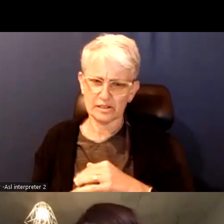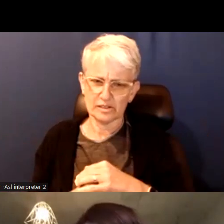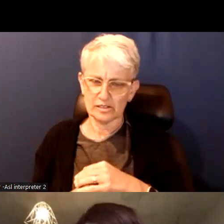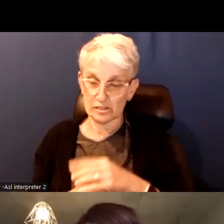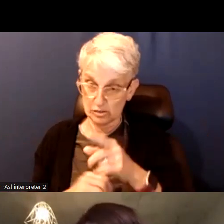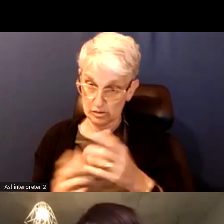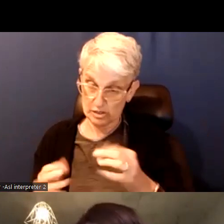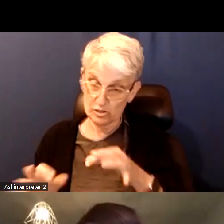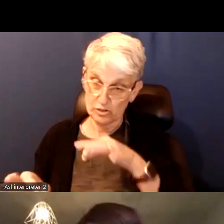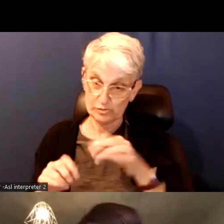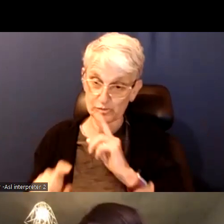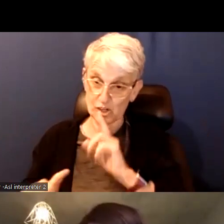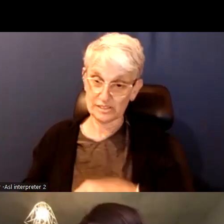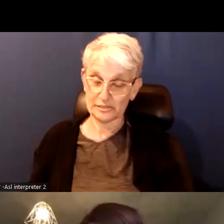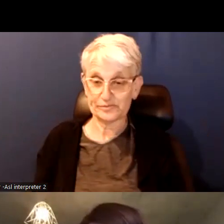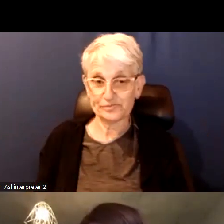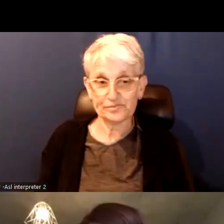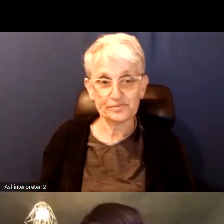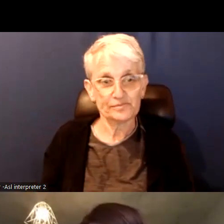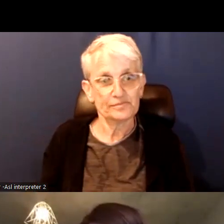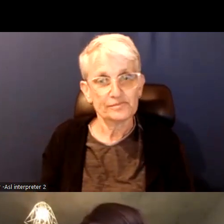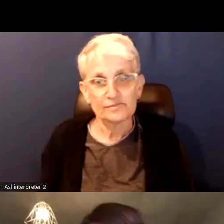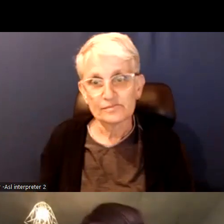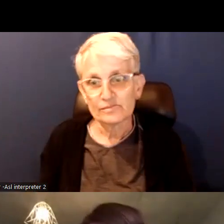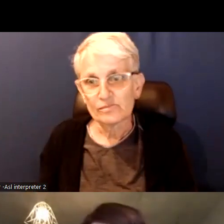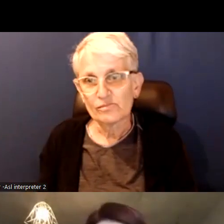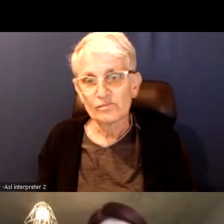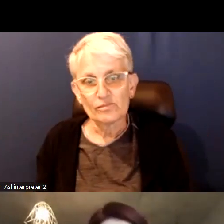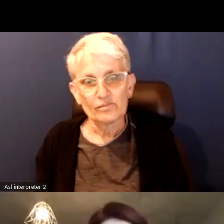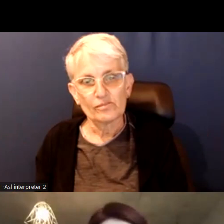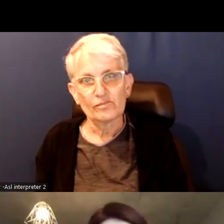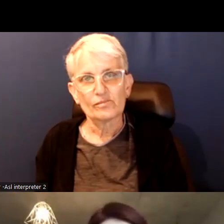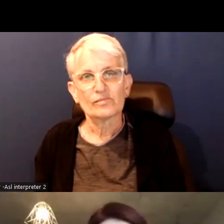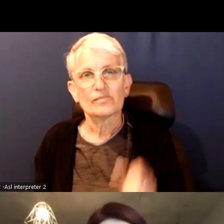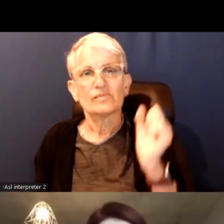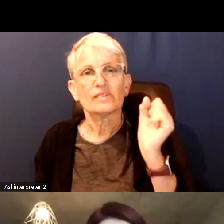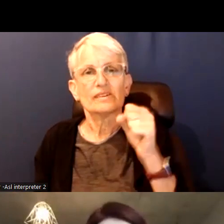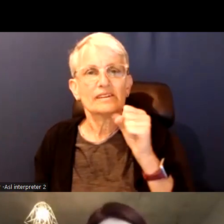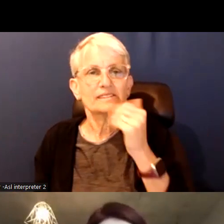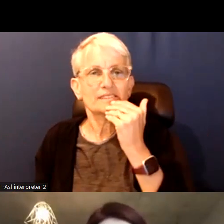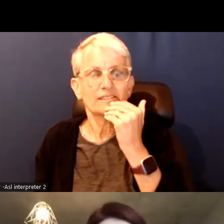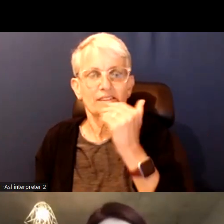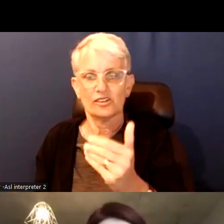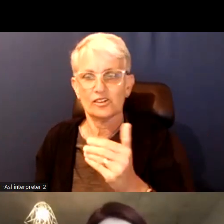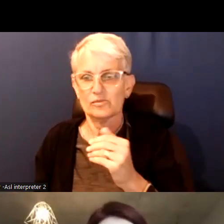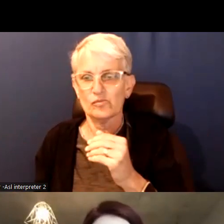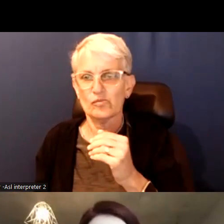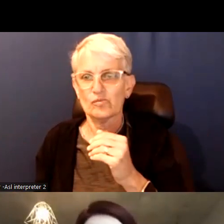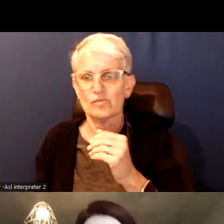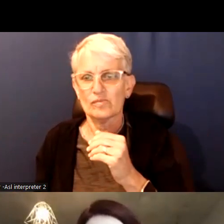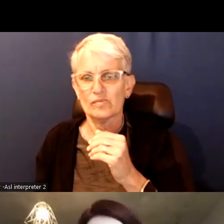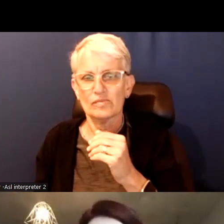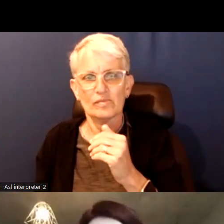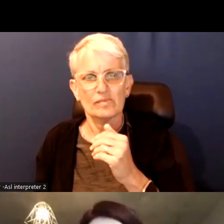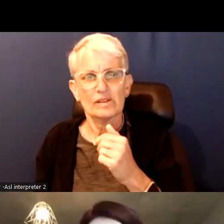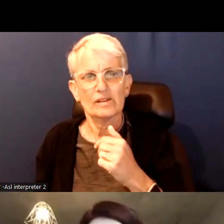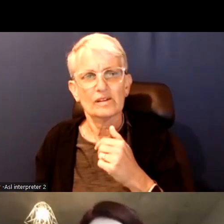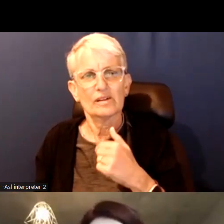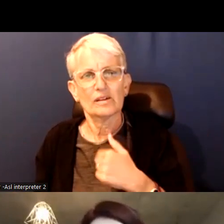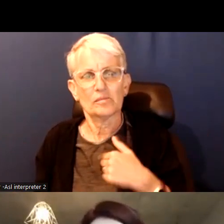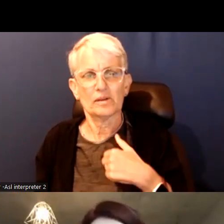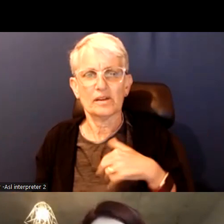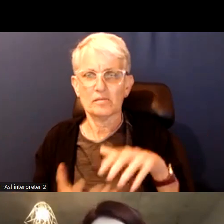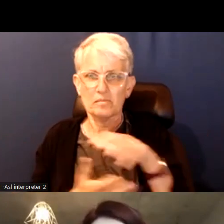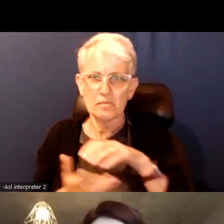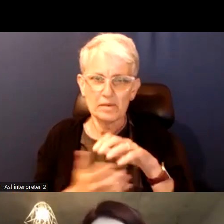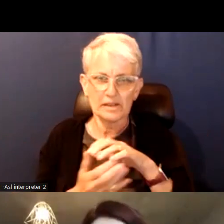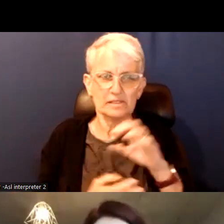Prior to this role Jennifer was the head of news and government at twitter Canada.